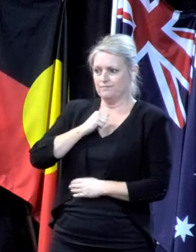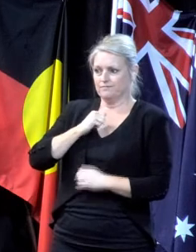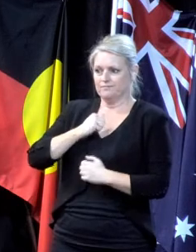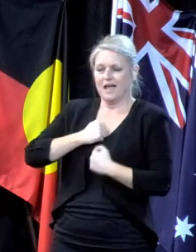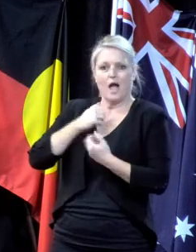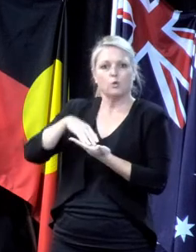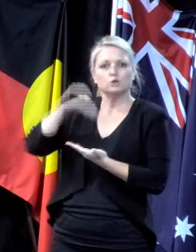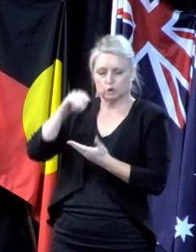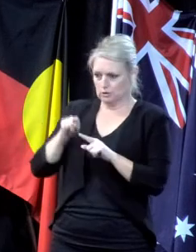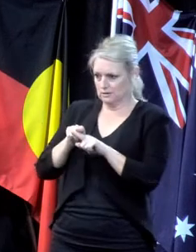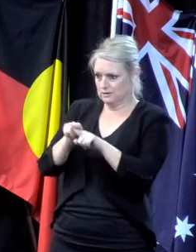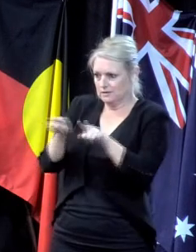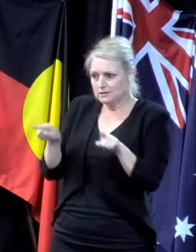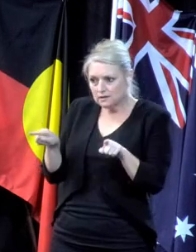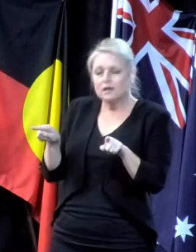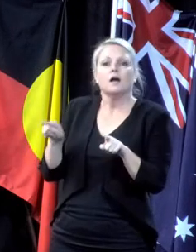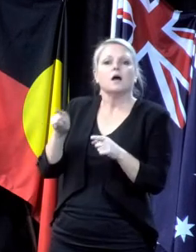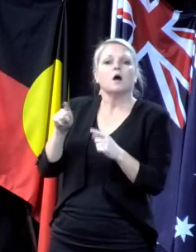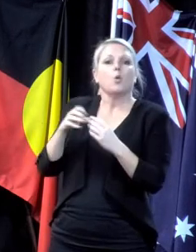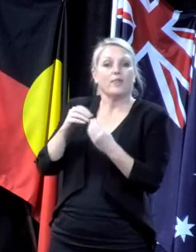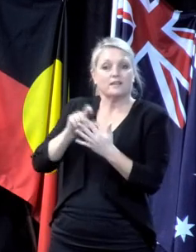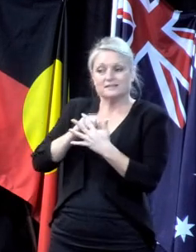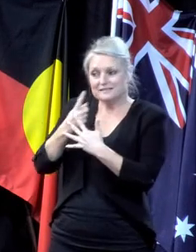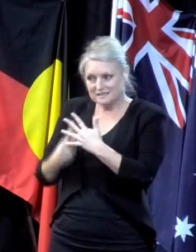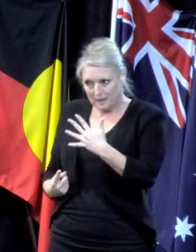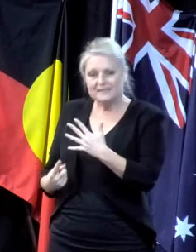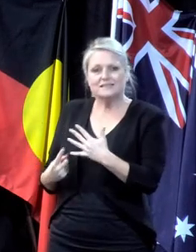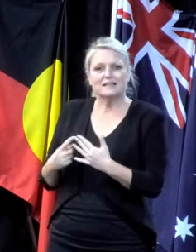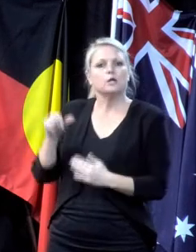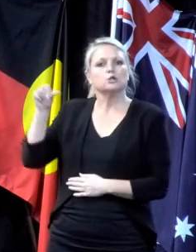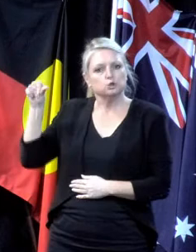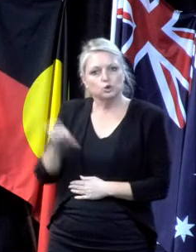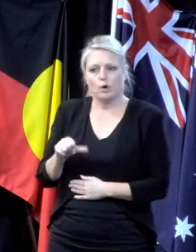aide. And I pose the question: why shouldn’t they be entitled to a teacher